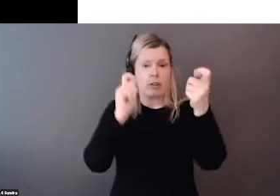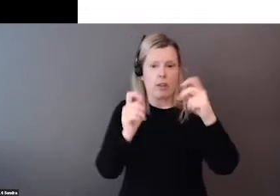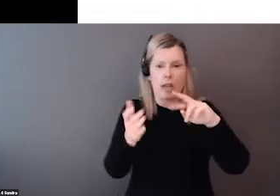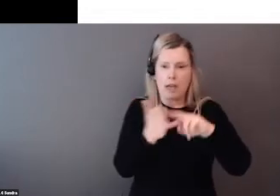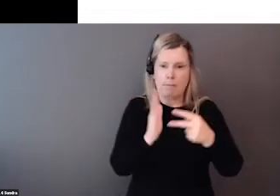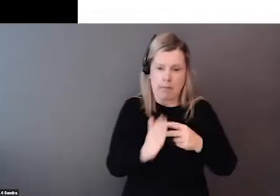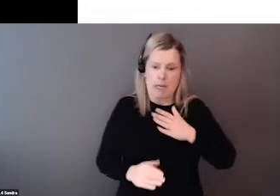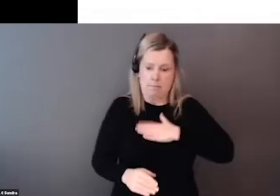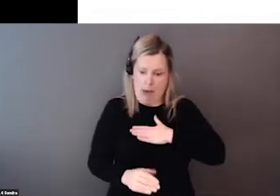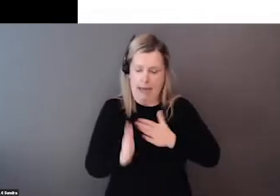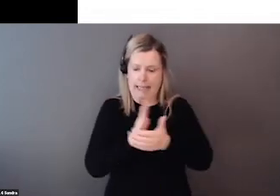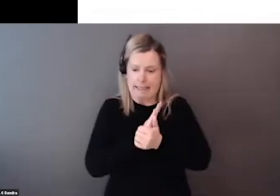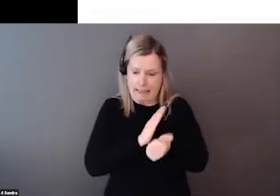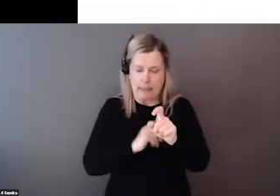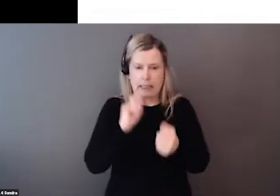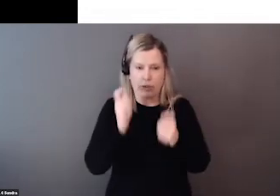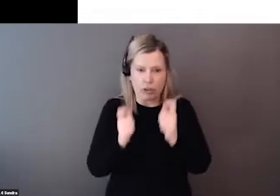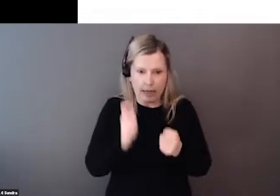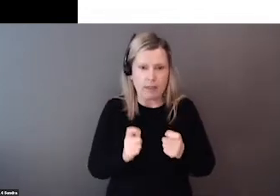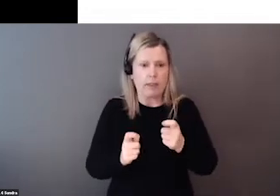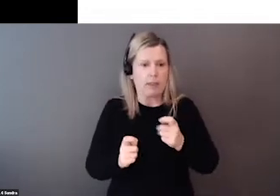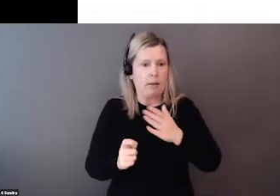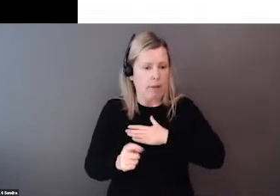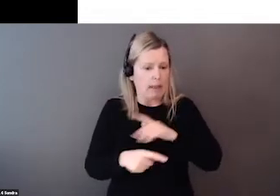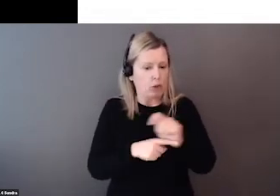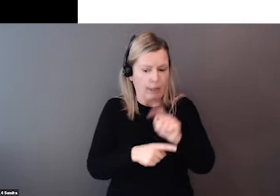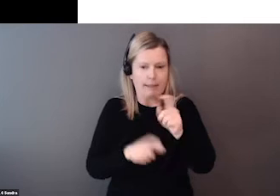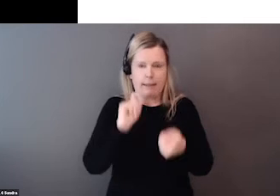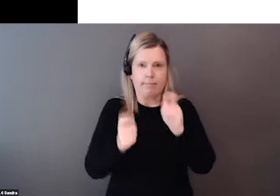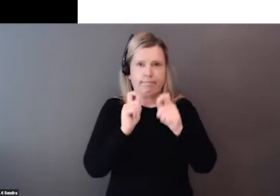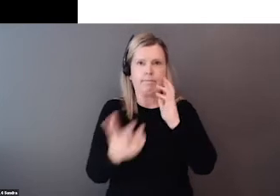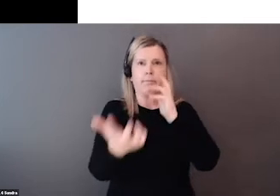as well as evolving job skills and training requirements for the workforce.